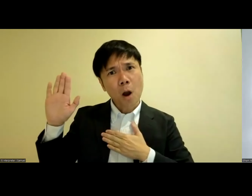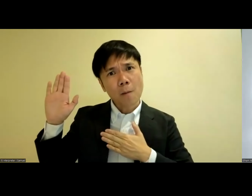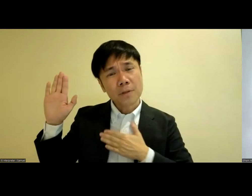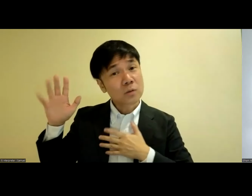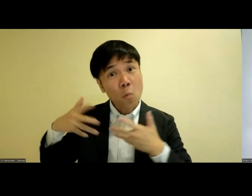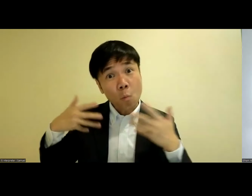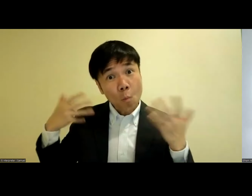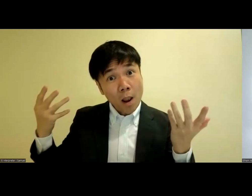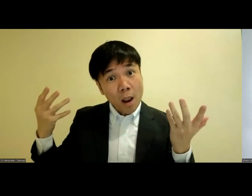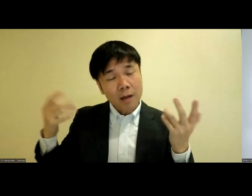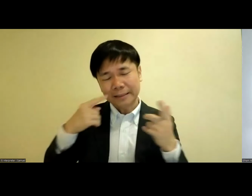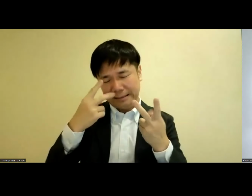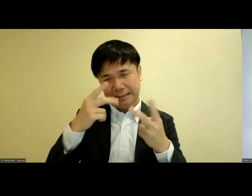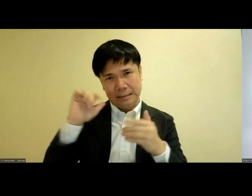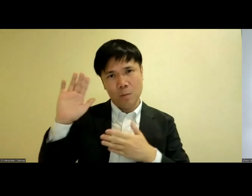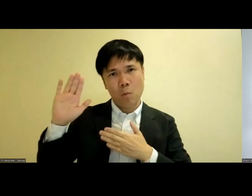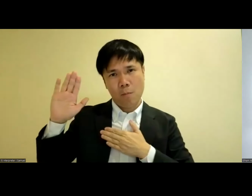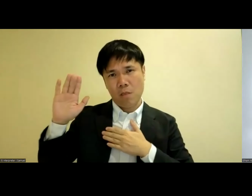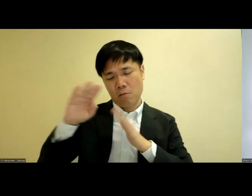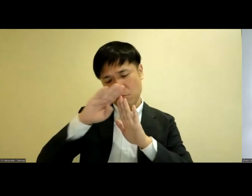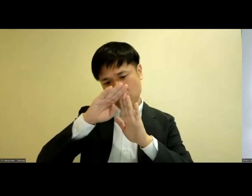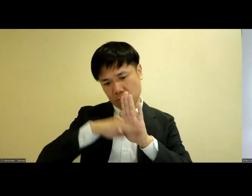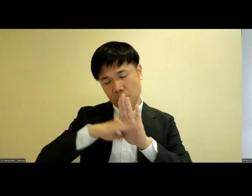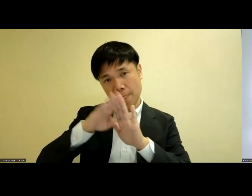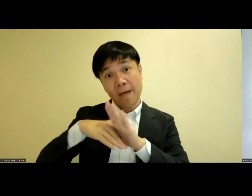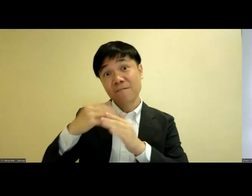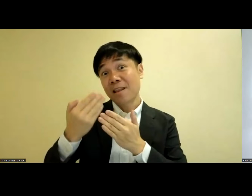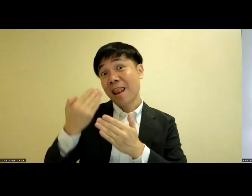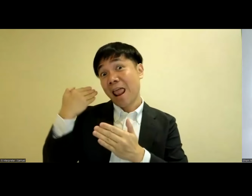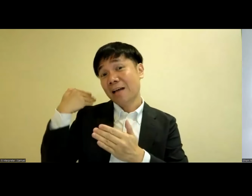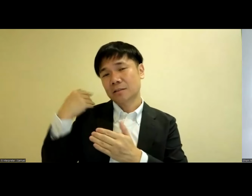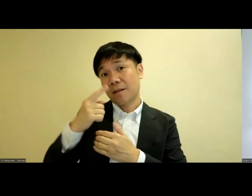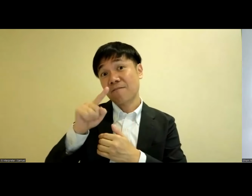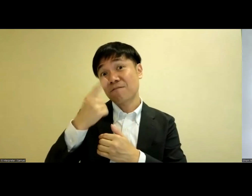on the pledges in the first Global Forum which happened in 2019.